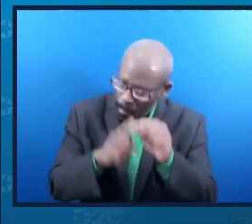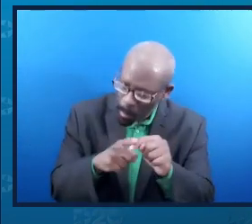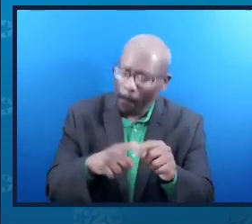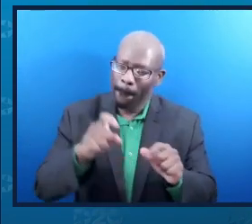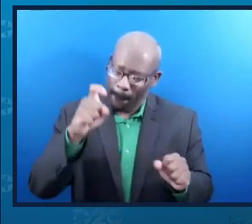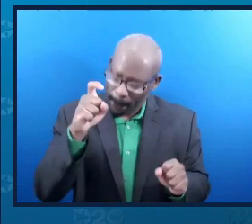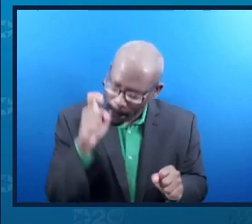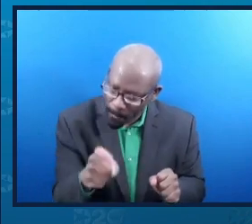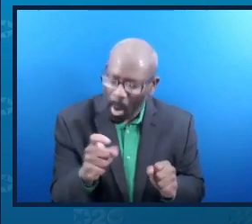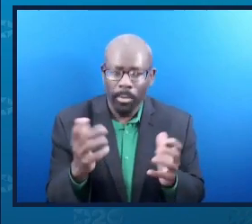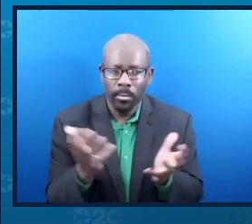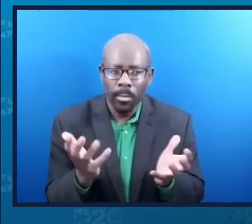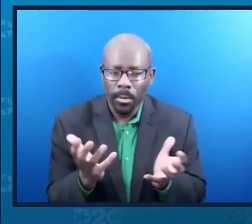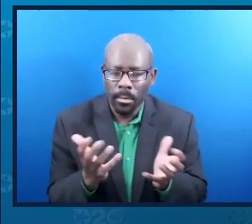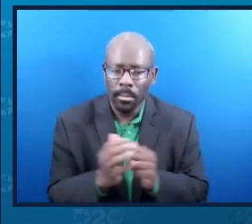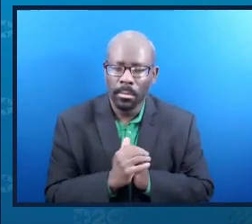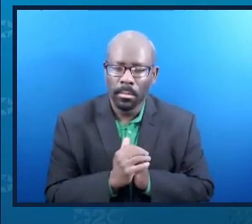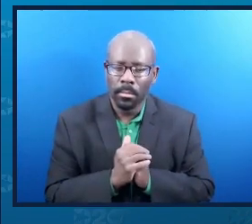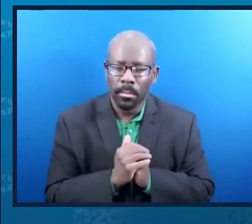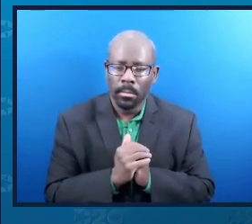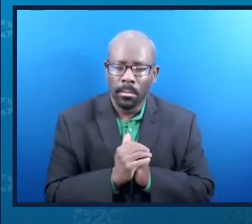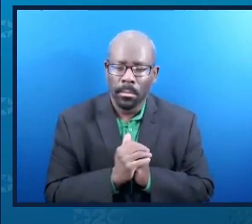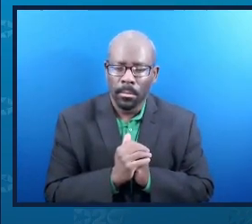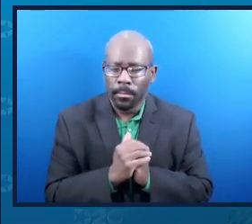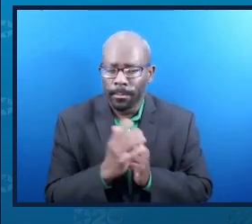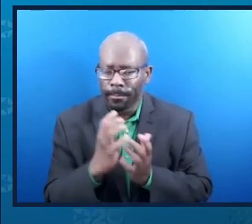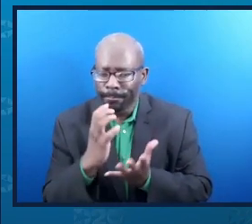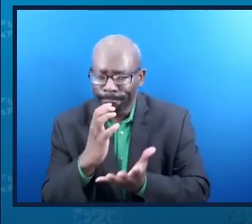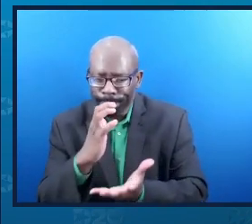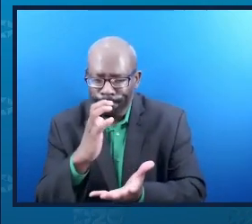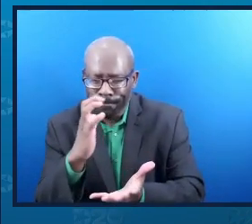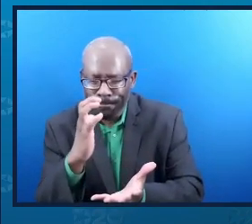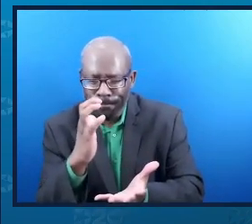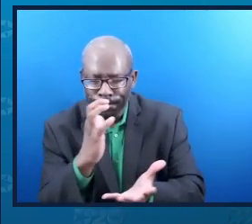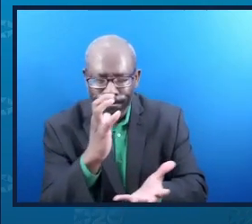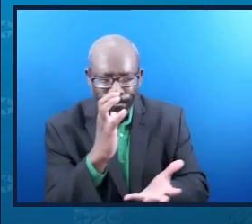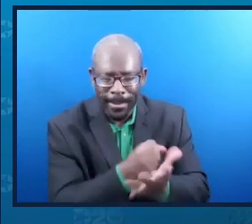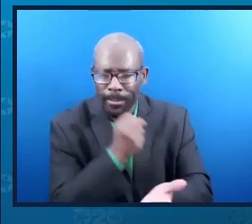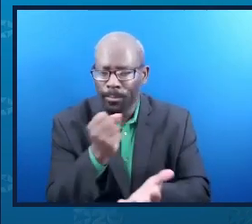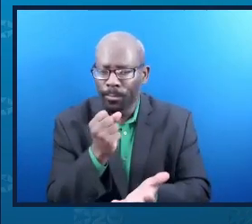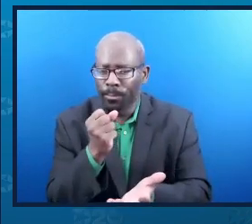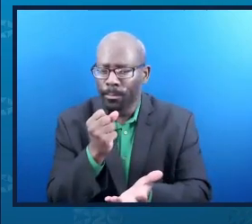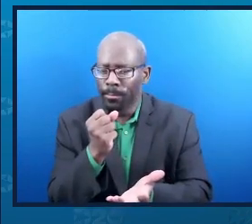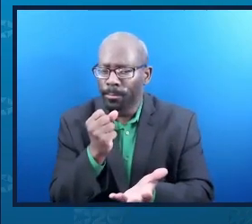THEY KNOW THEY CANNOT WIN YOU OVER WITH THE POLICIES.